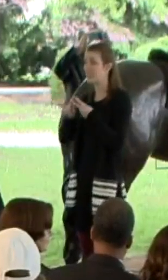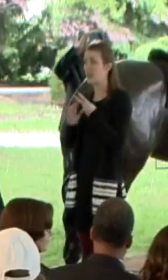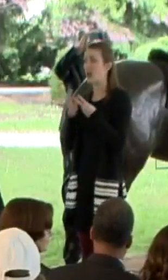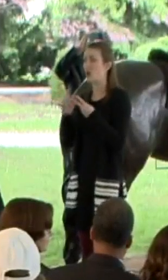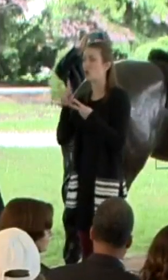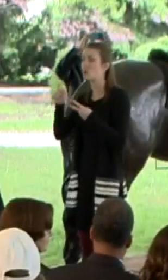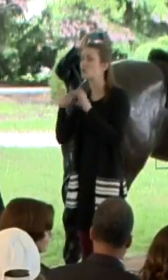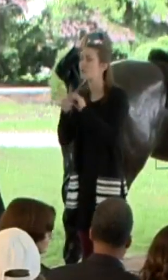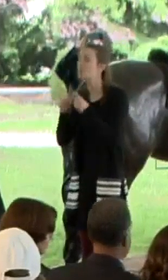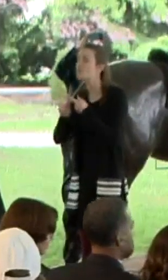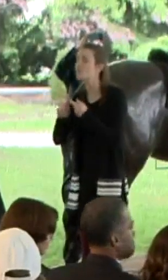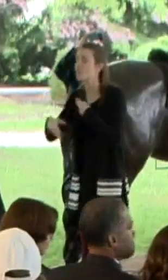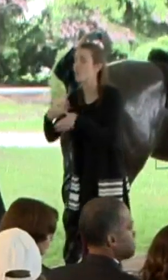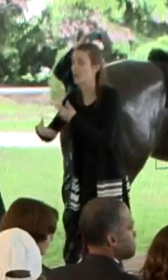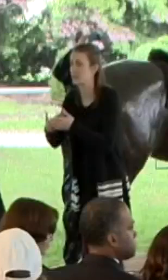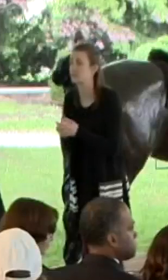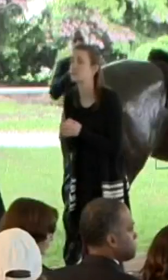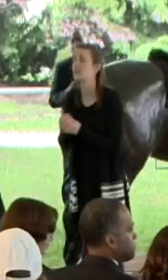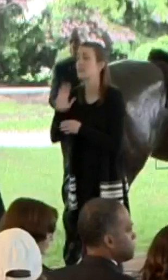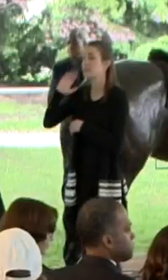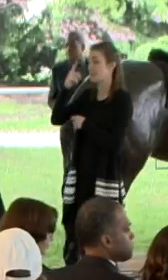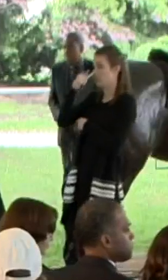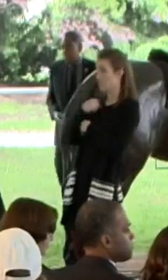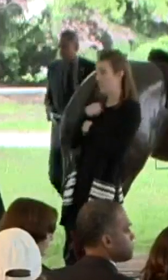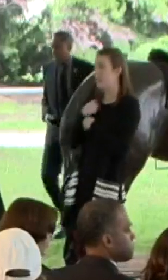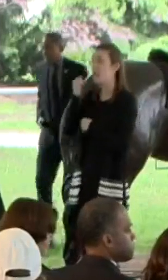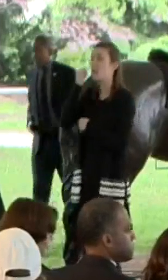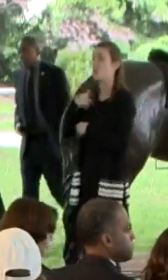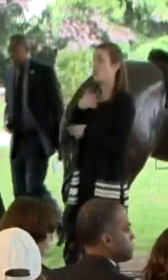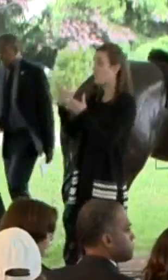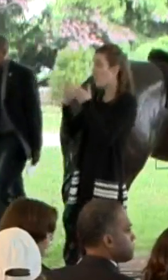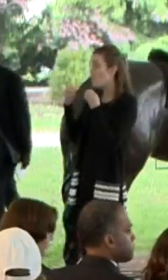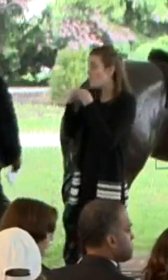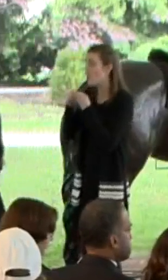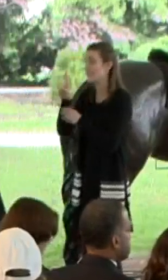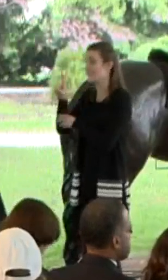CONVENTION WAS NEVER VOTED ON. IT WAS VOTED UPON AND RATIFIED BY THE PEOPLE OF WASHINGTON.